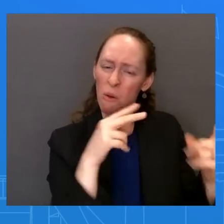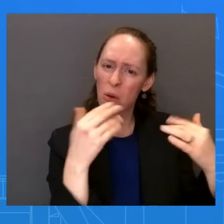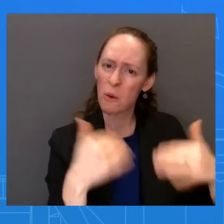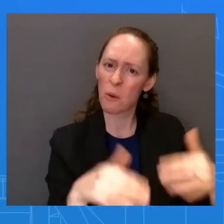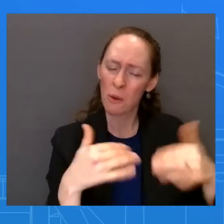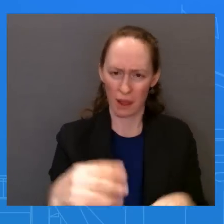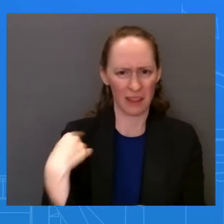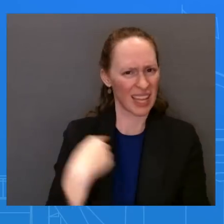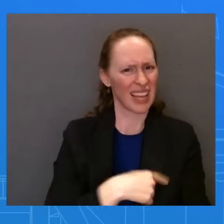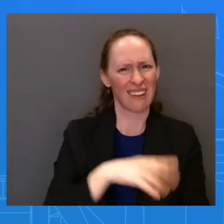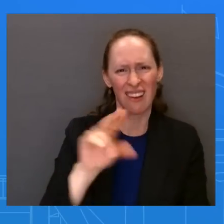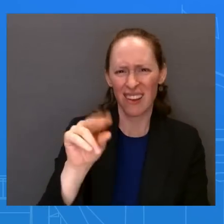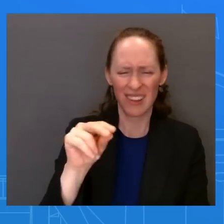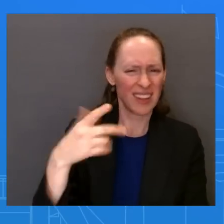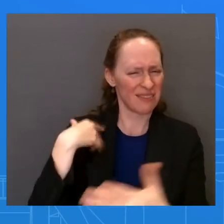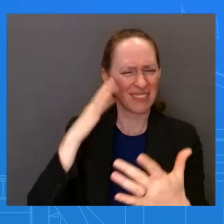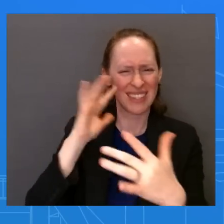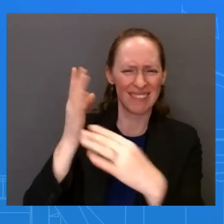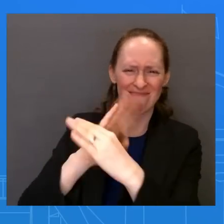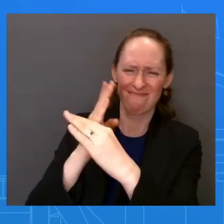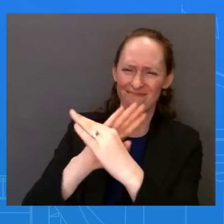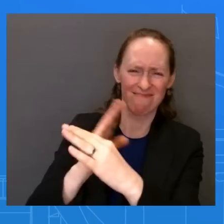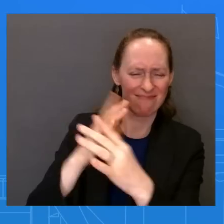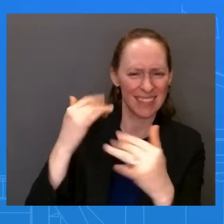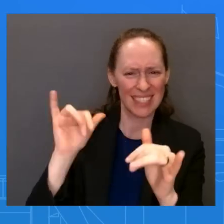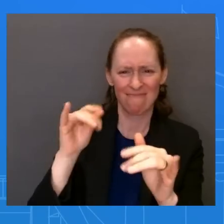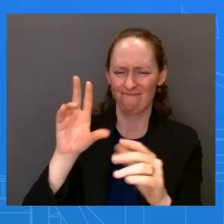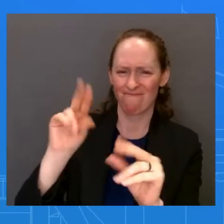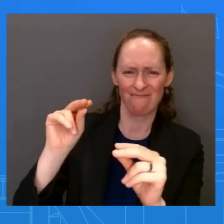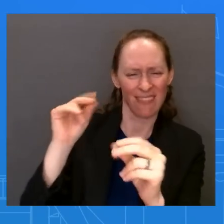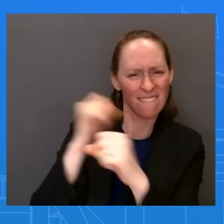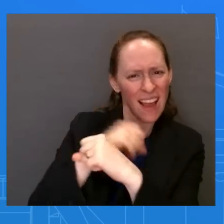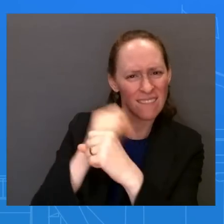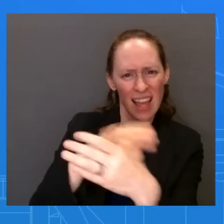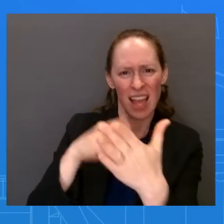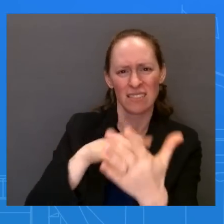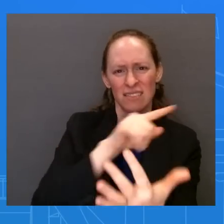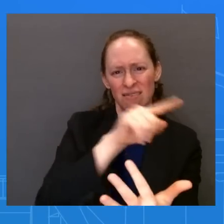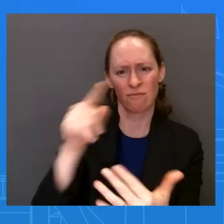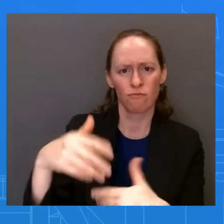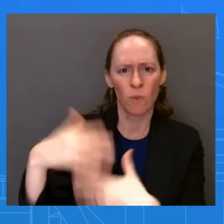however they possibly can. This Sunday, the President will speak about the fight